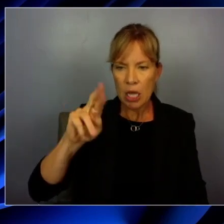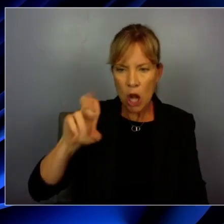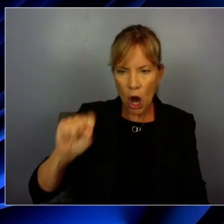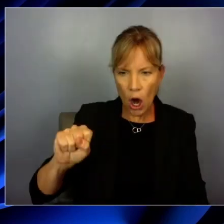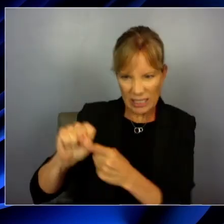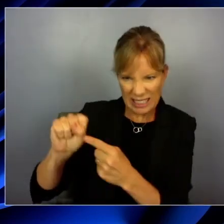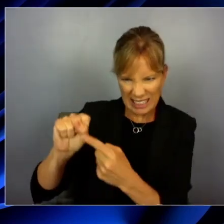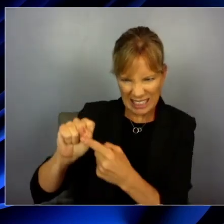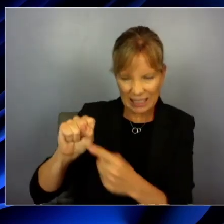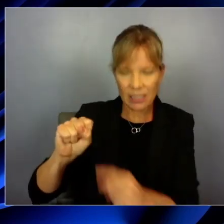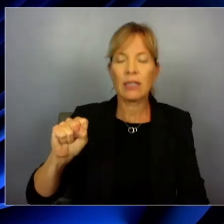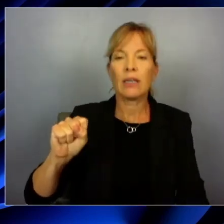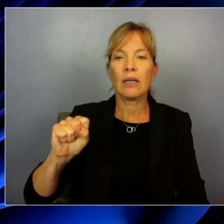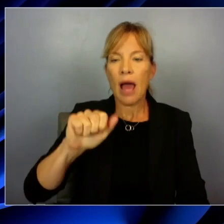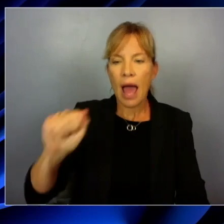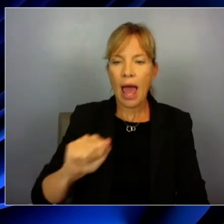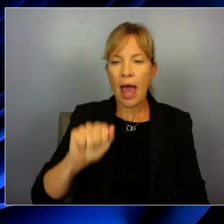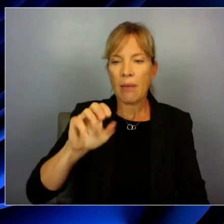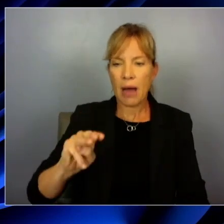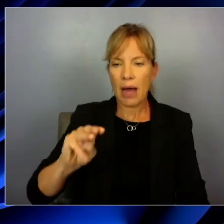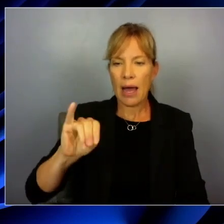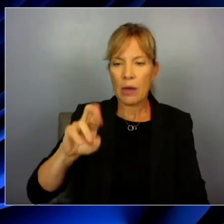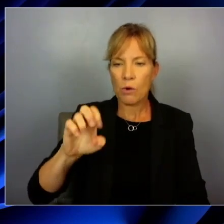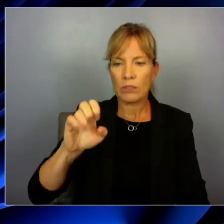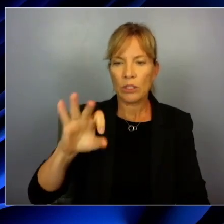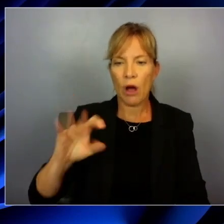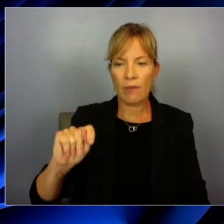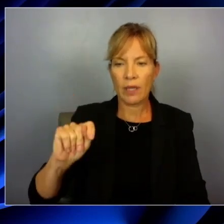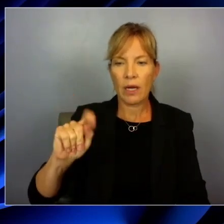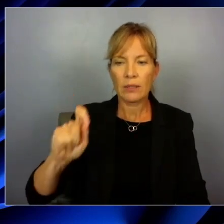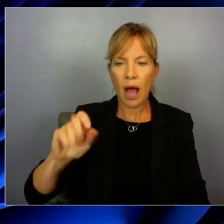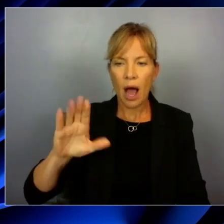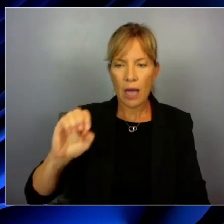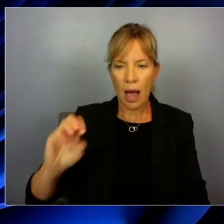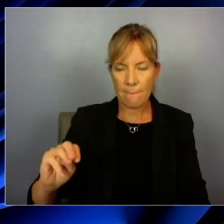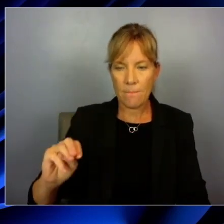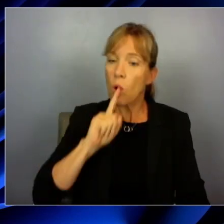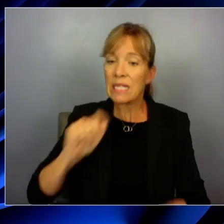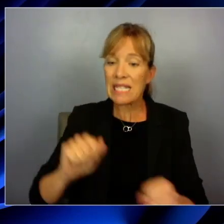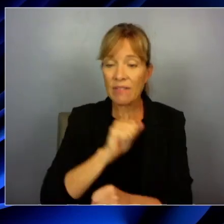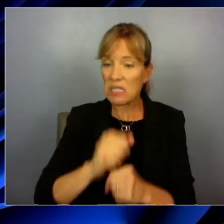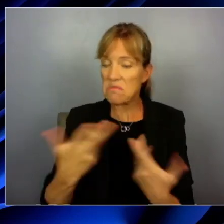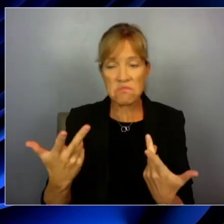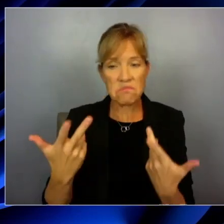that at microsoft.com. Or you can definitely just throw it on Twitter.